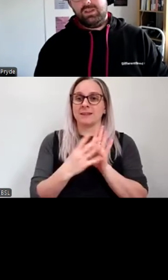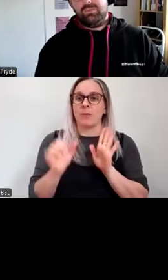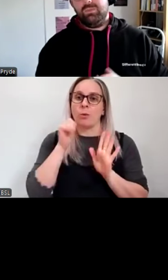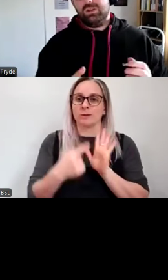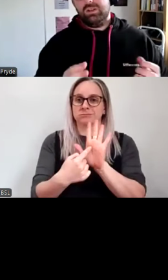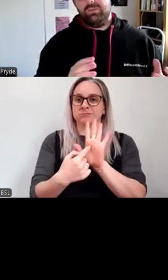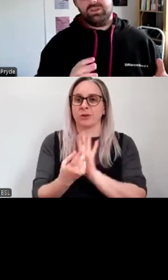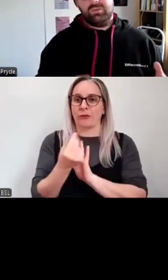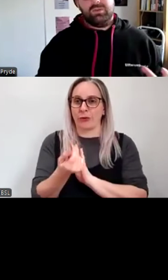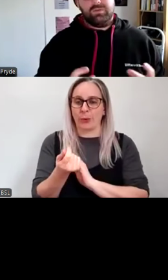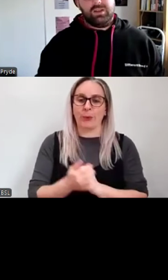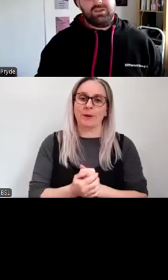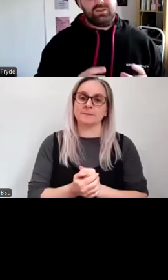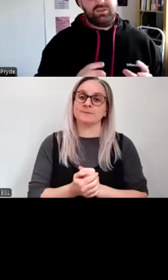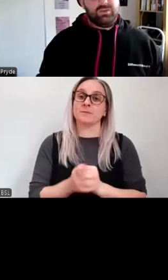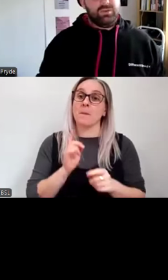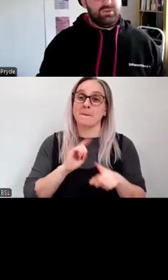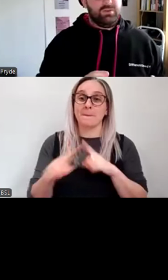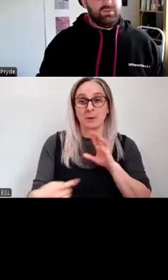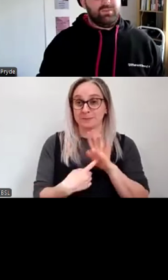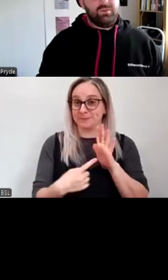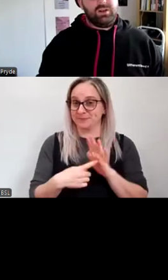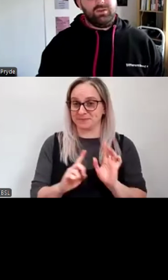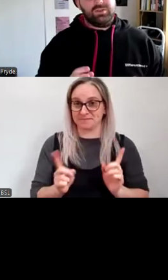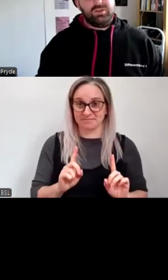Really one of the most important things to remember when it comes